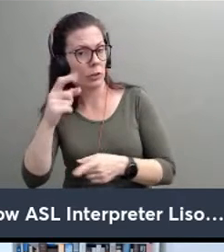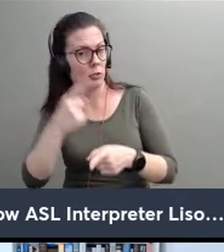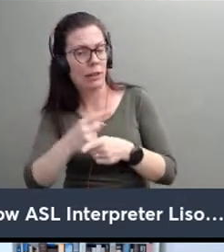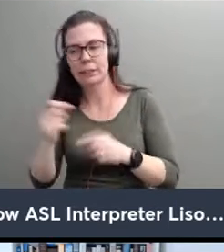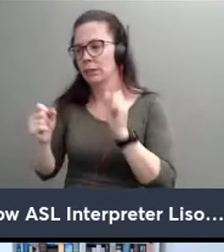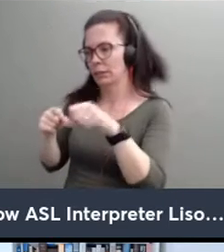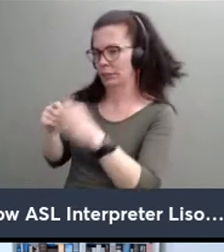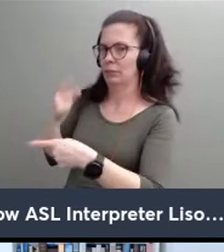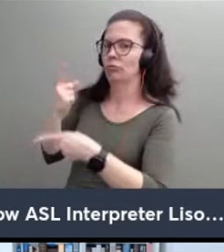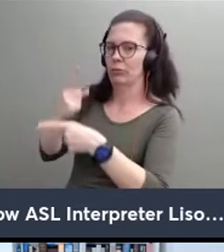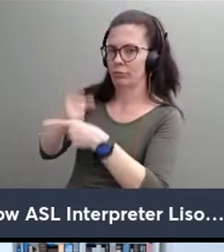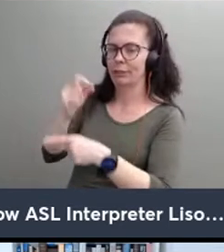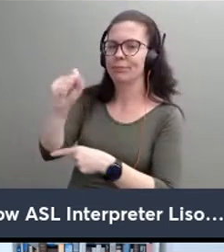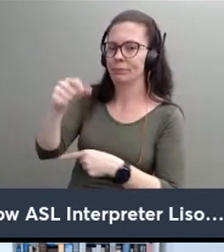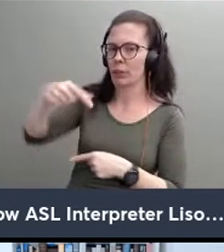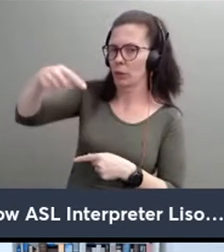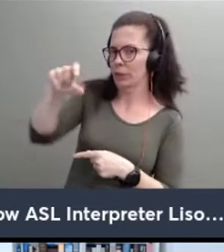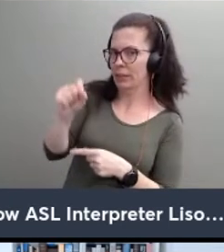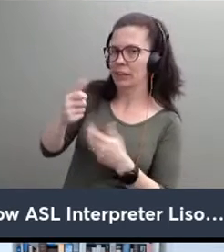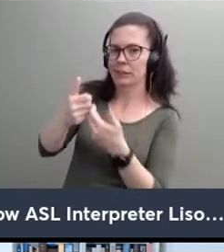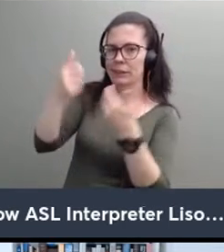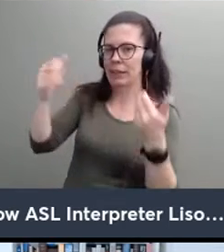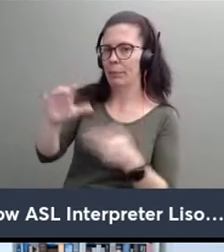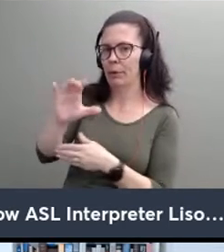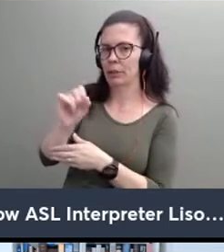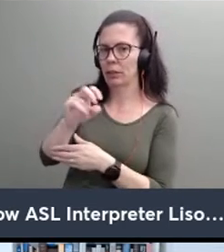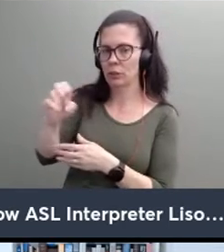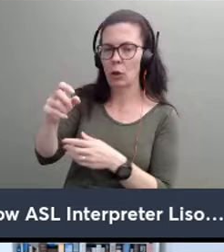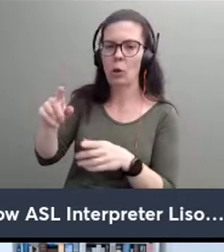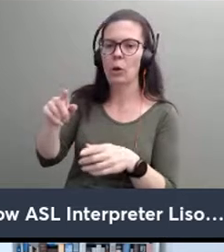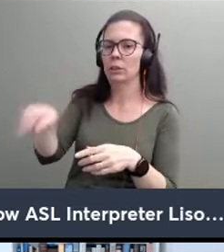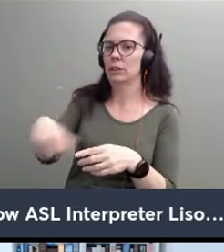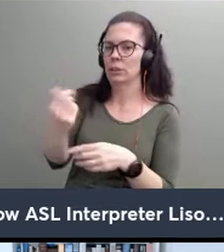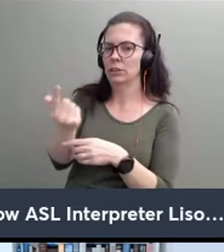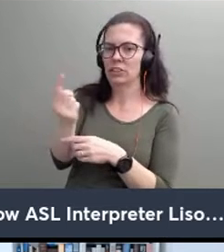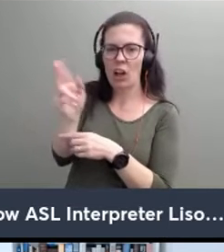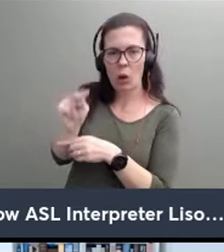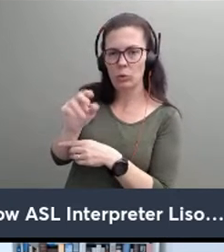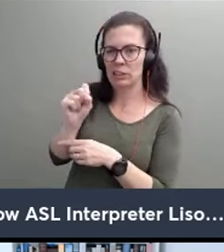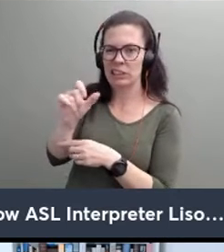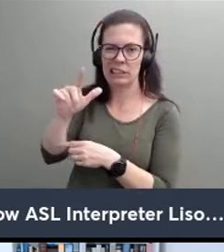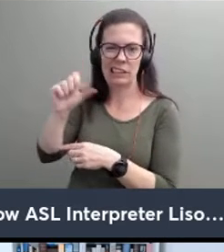a whole different dashboard. - Correct. QuickSight is its own console, it's its own SaaS application. You can just get going. And the reason is because